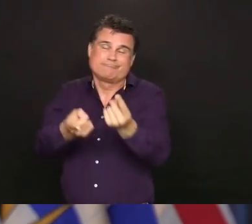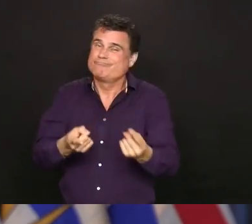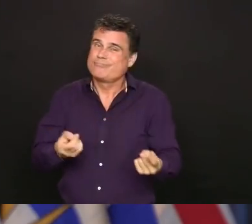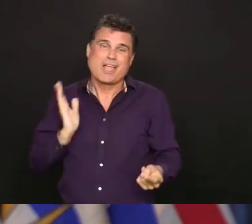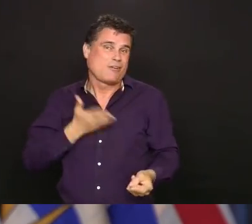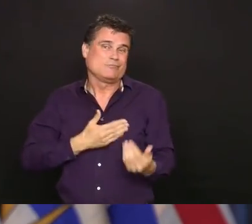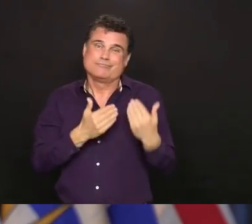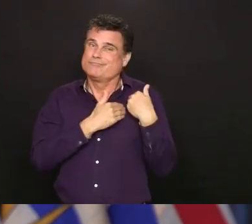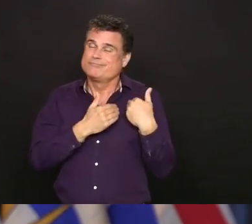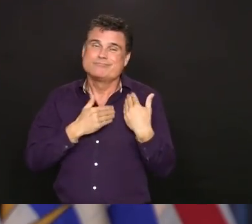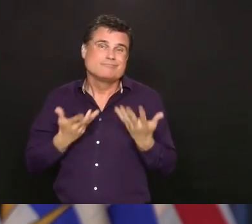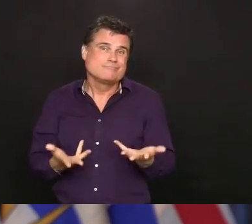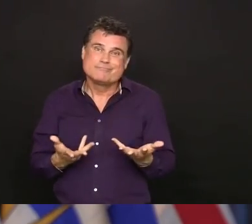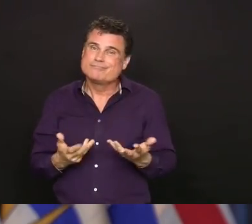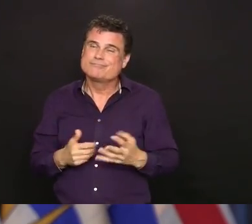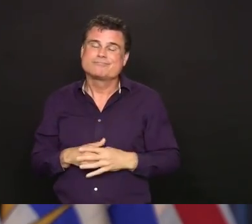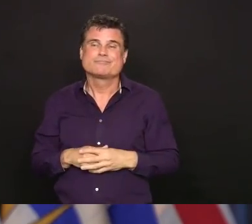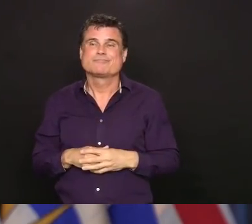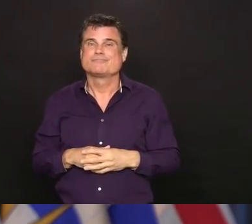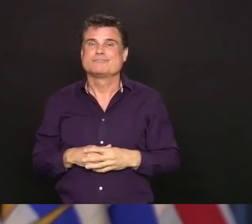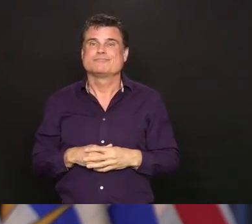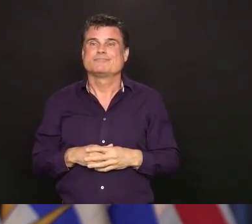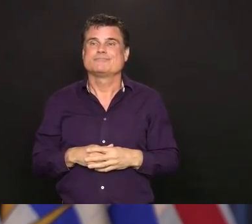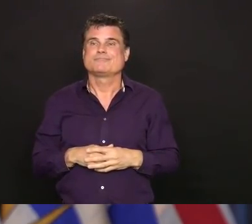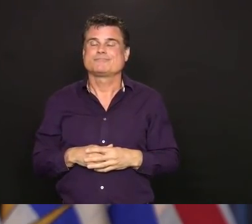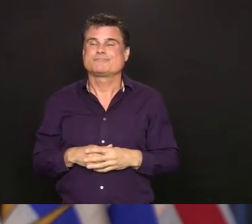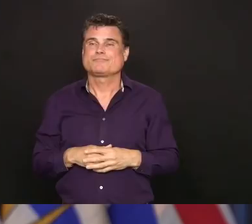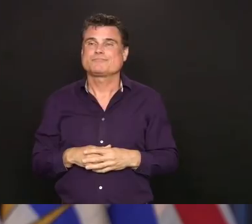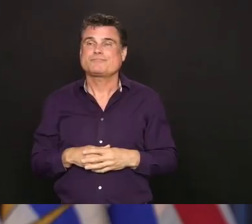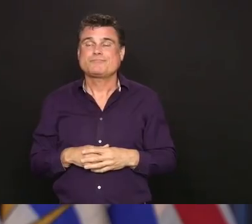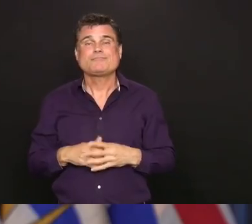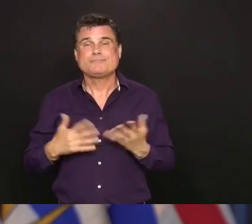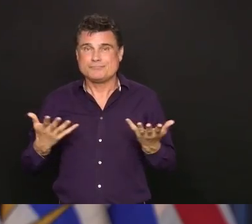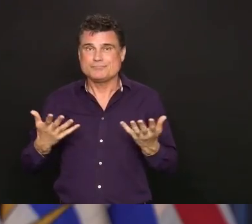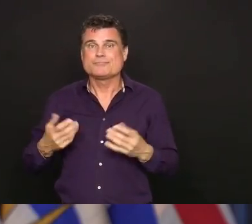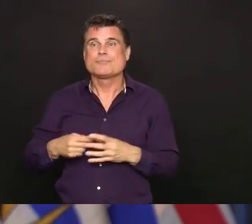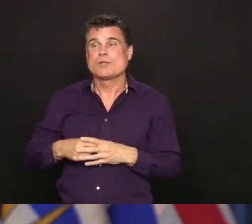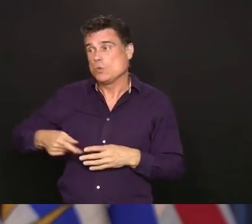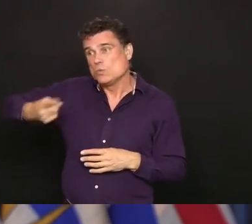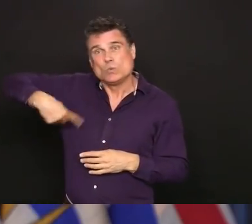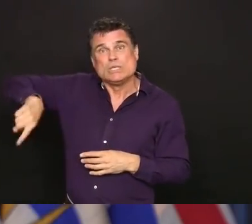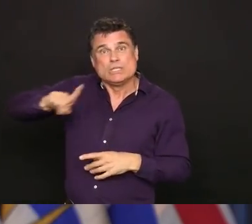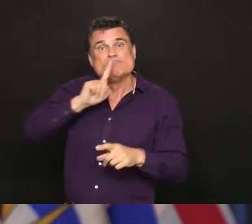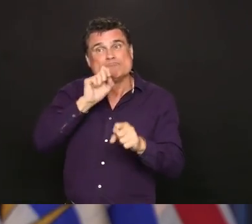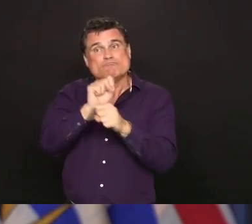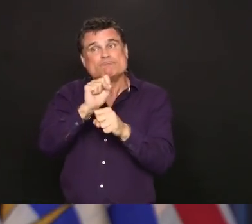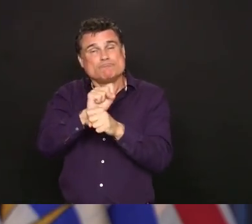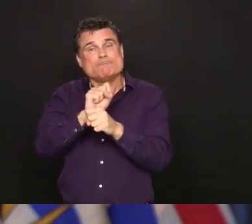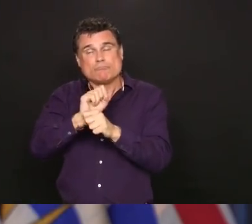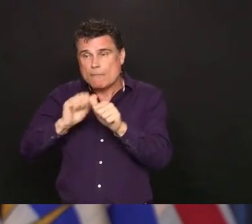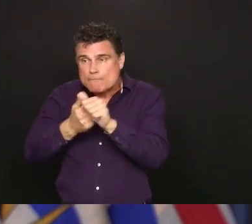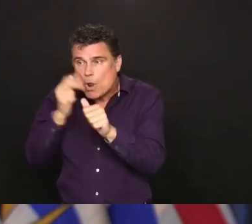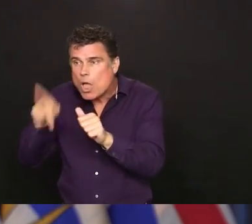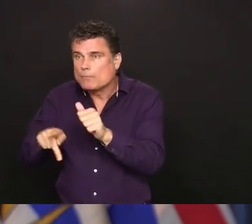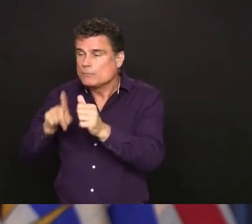hours or longer before their symptoms started. To find out where they've been been, what